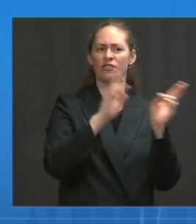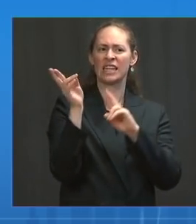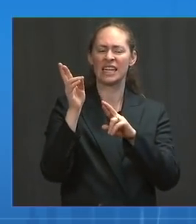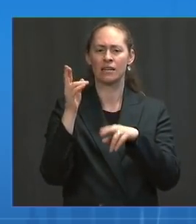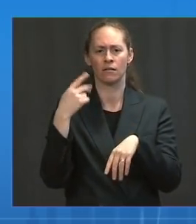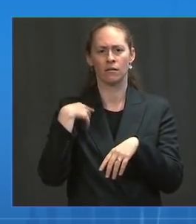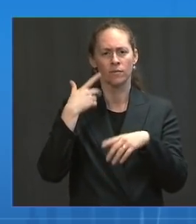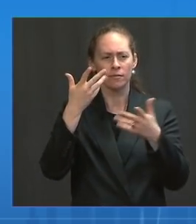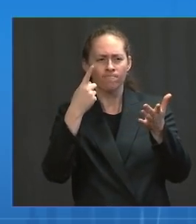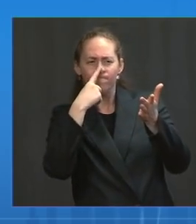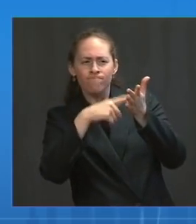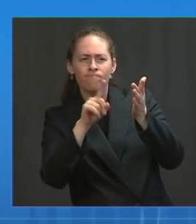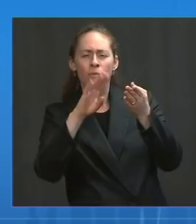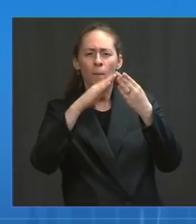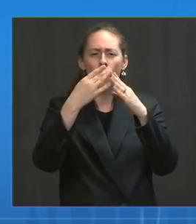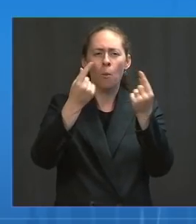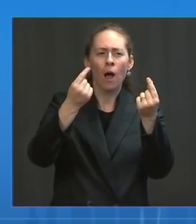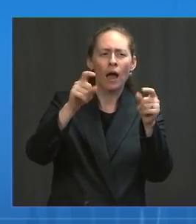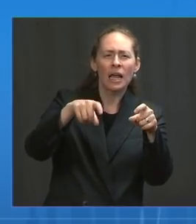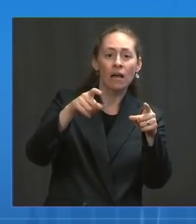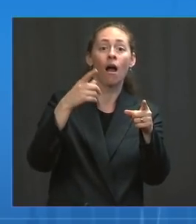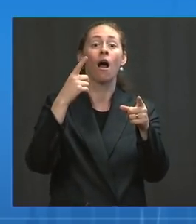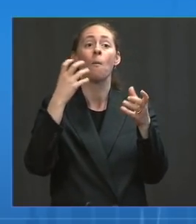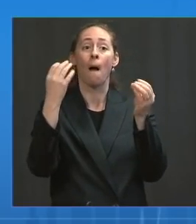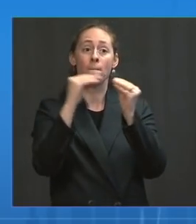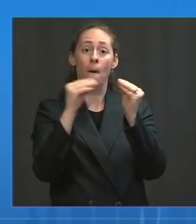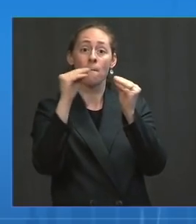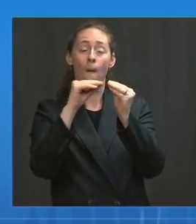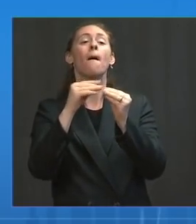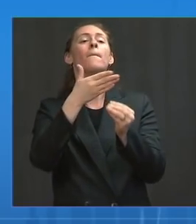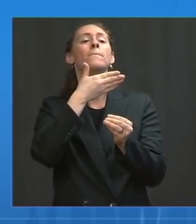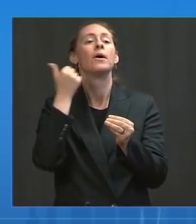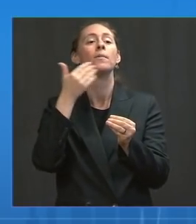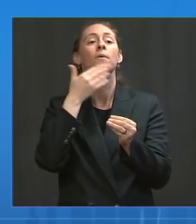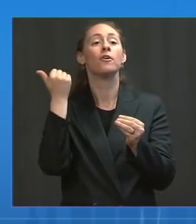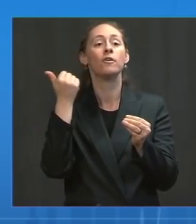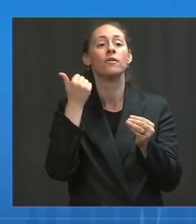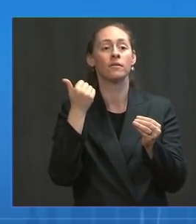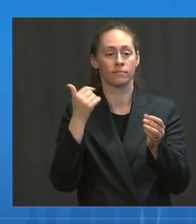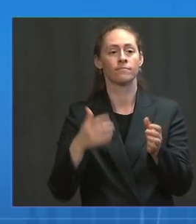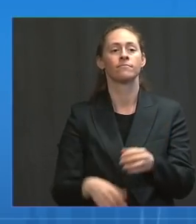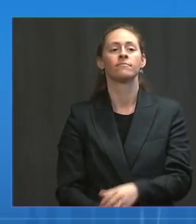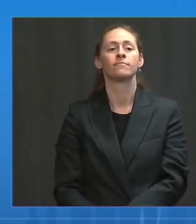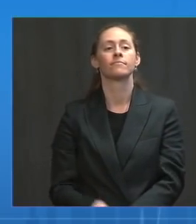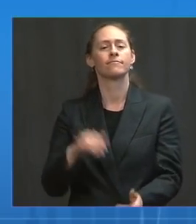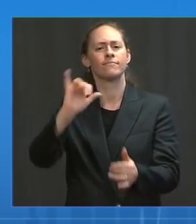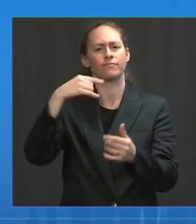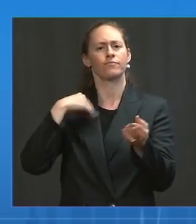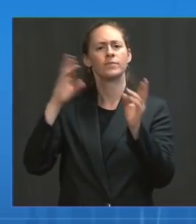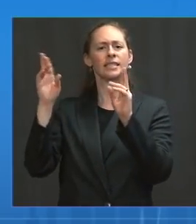we're also mobilizing COVID 19 surge response teams to provide additional supports to states